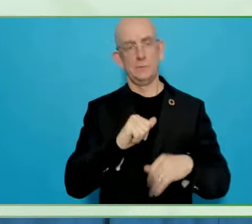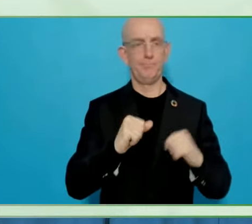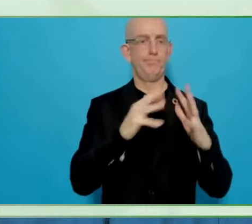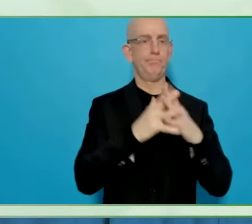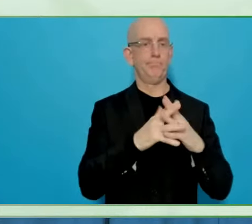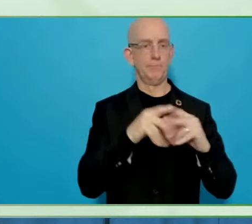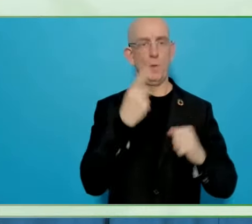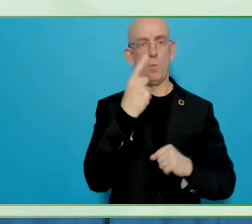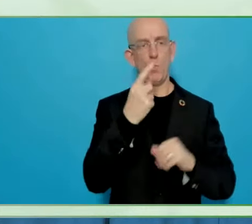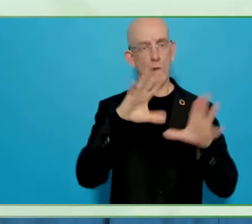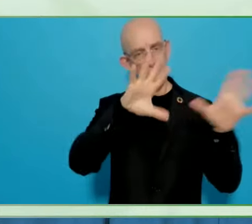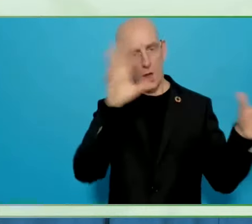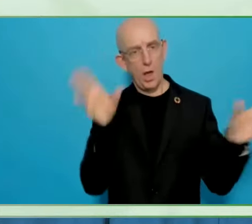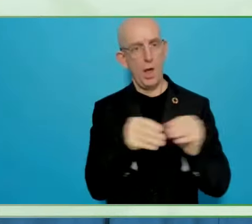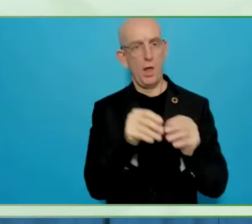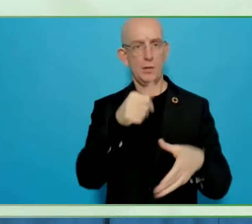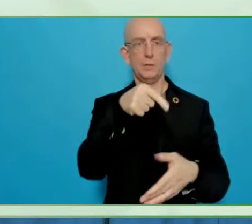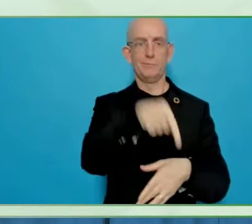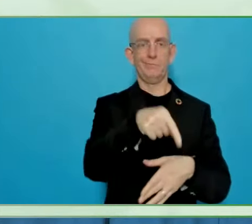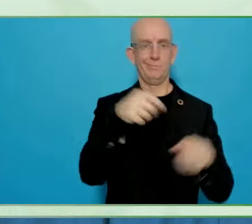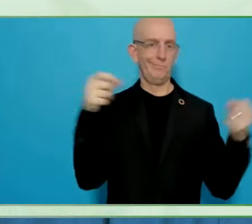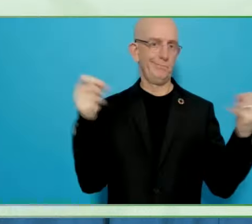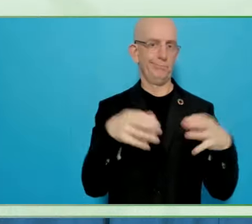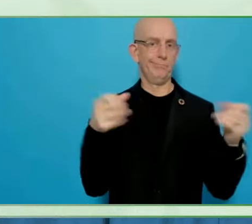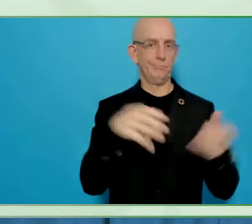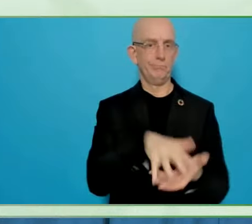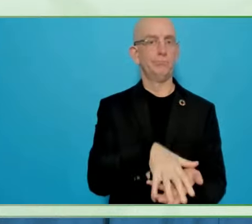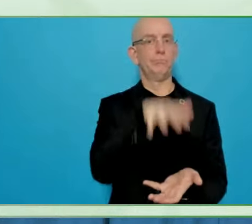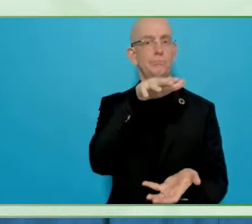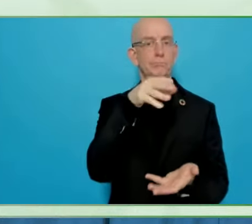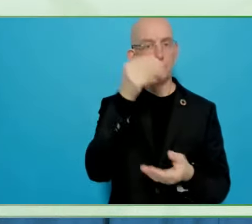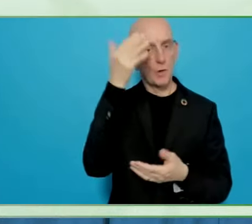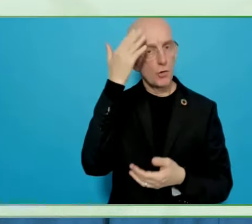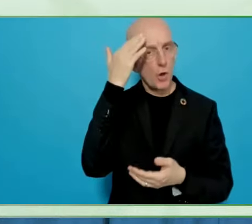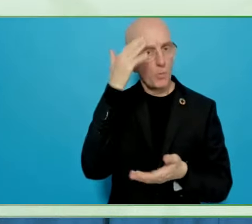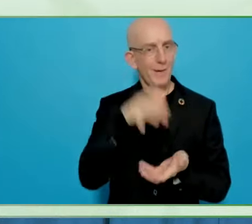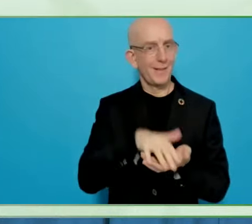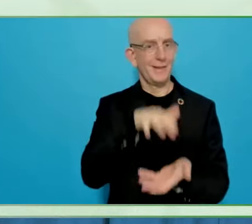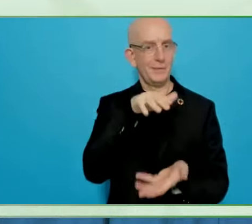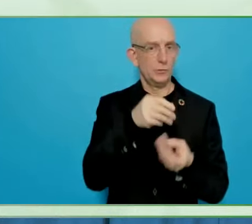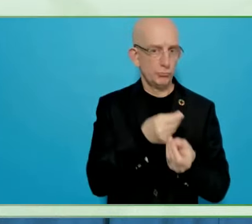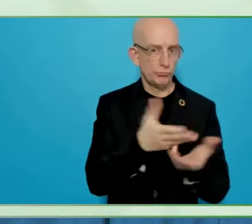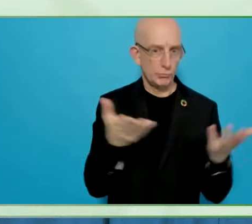positioned the deadline was last year, in June, and we had to launch